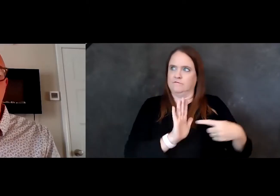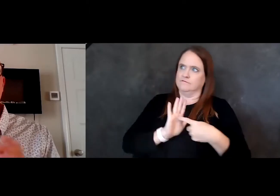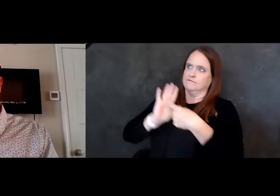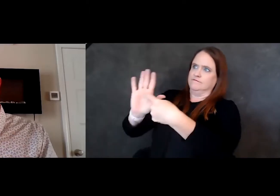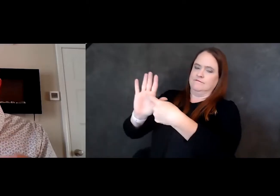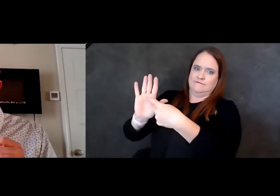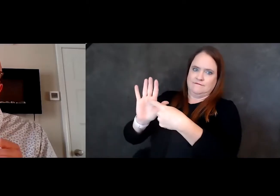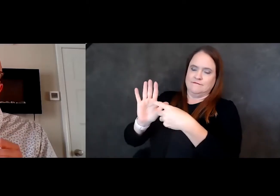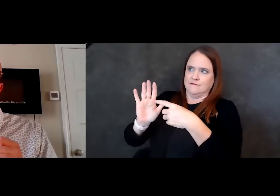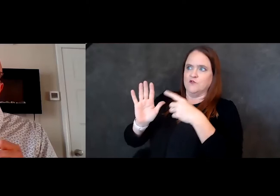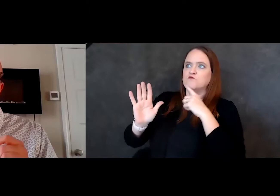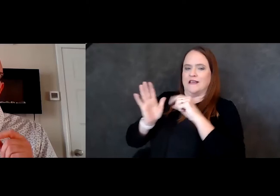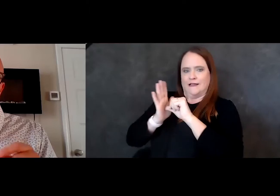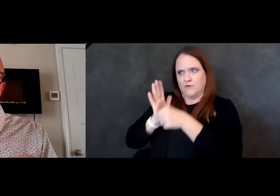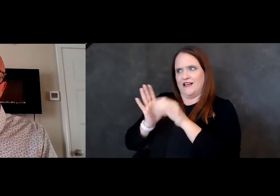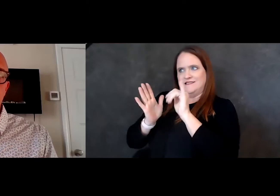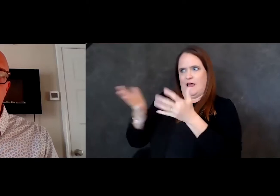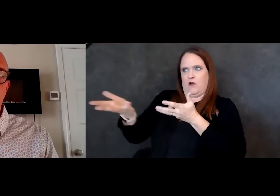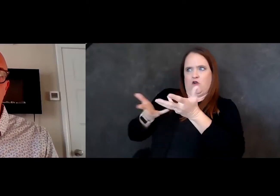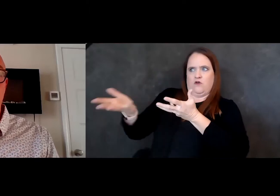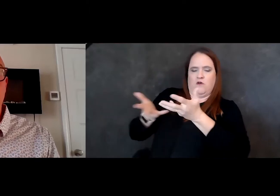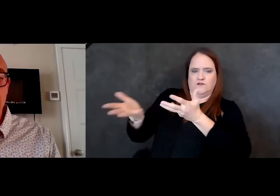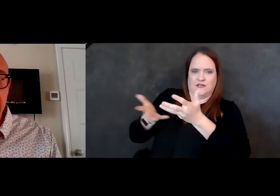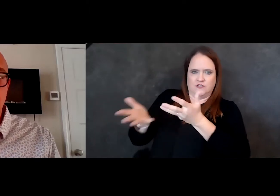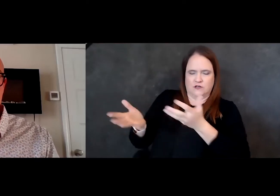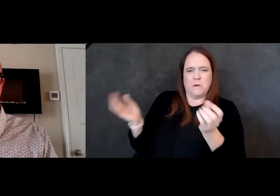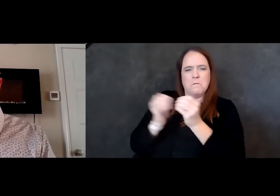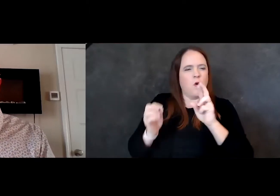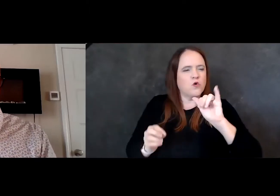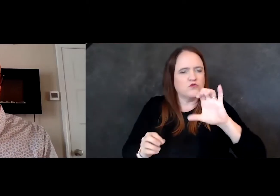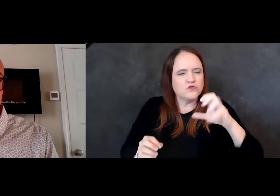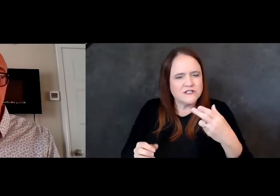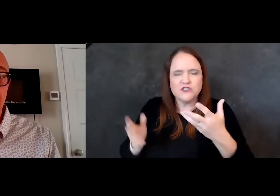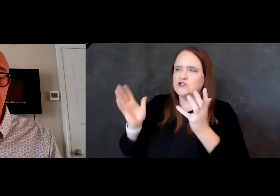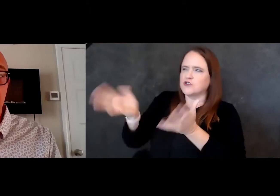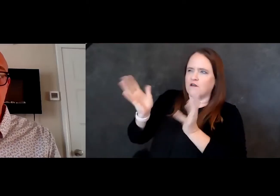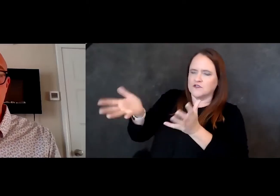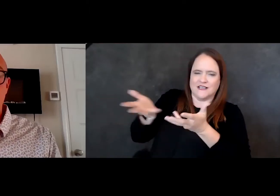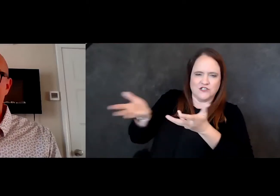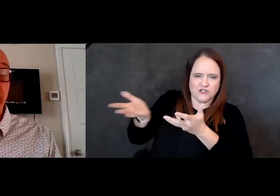And we look forward to the pieces of improvement that we have identified and that we worked